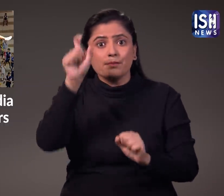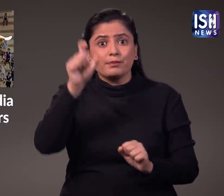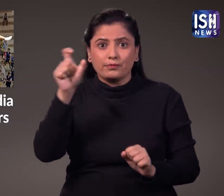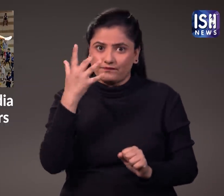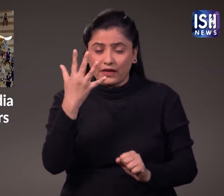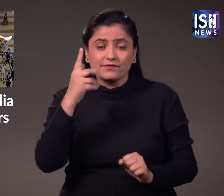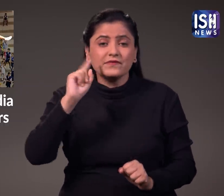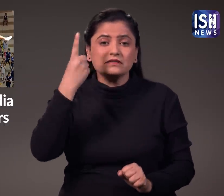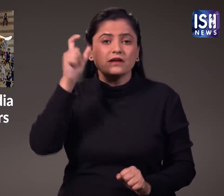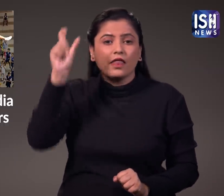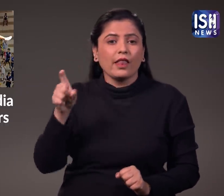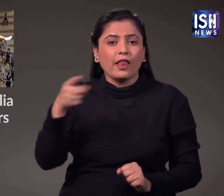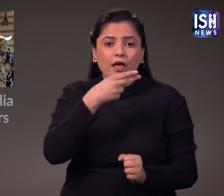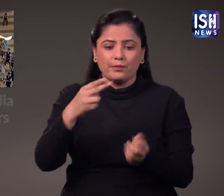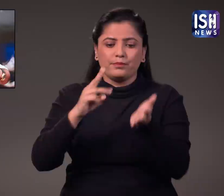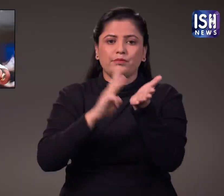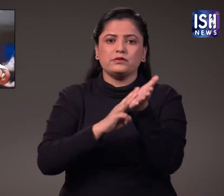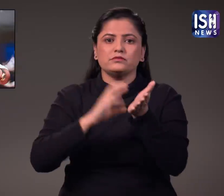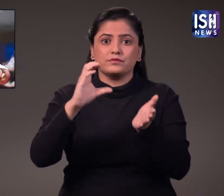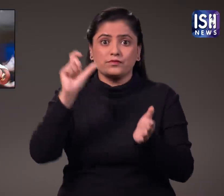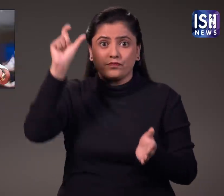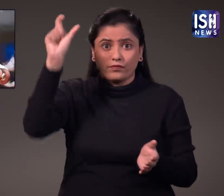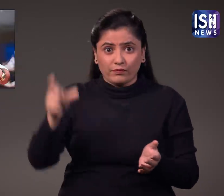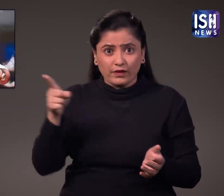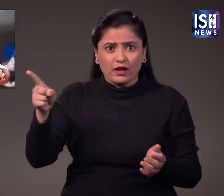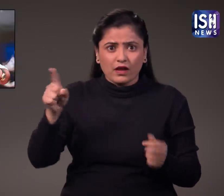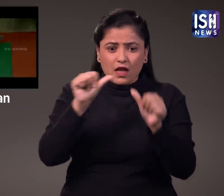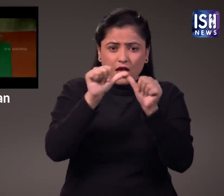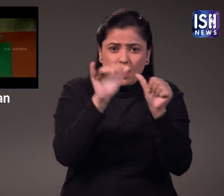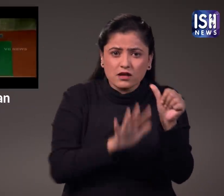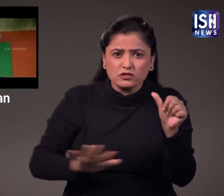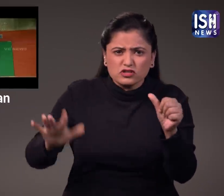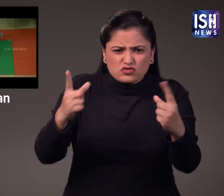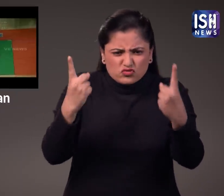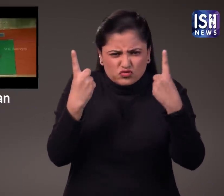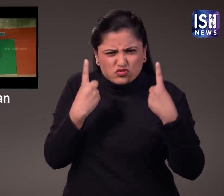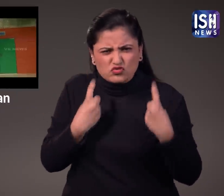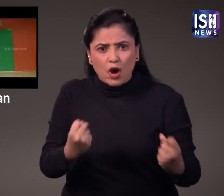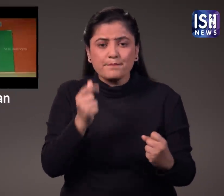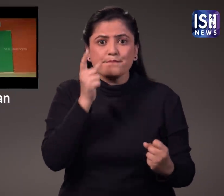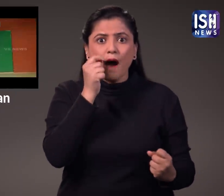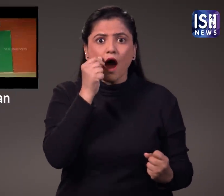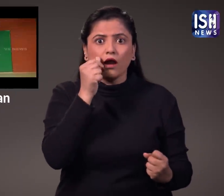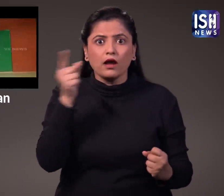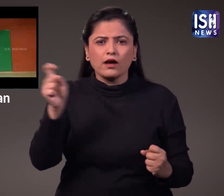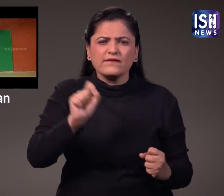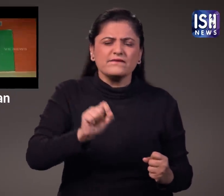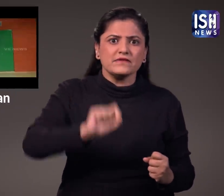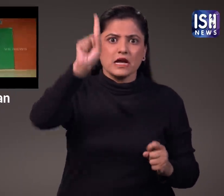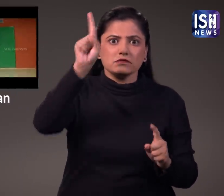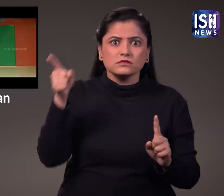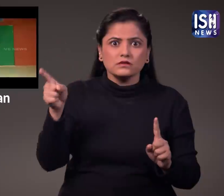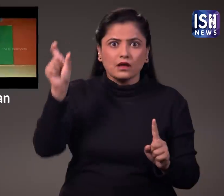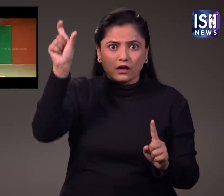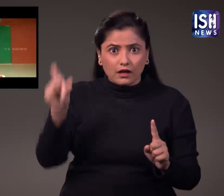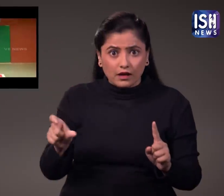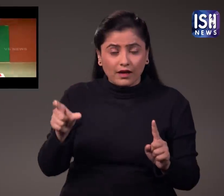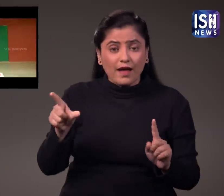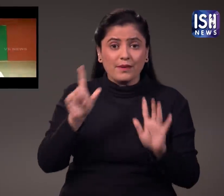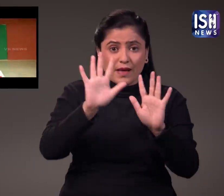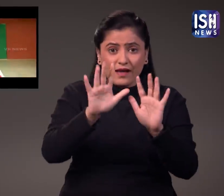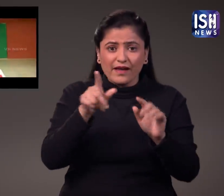Manoj Chopra is considered Asia’s Strongest Man.